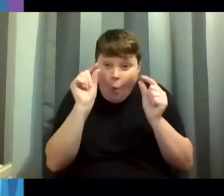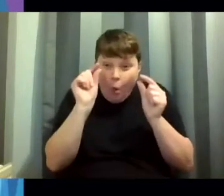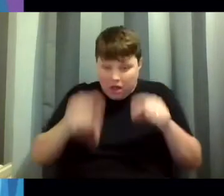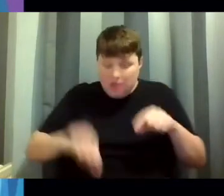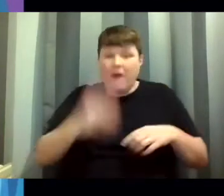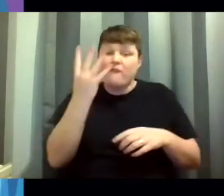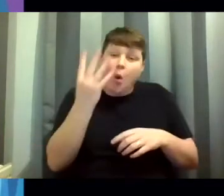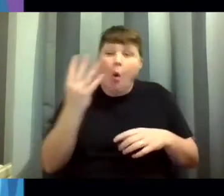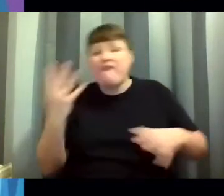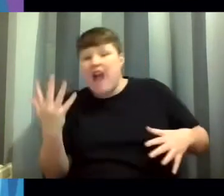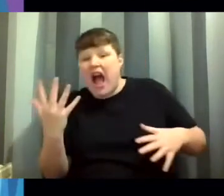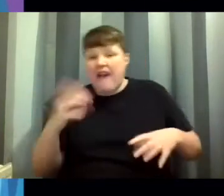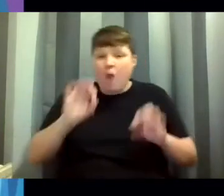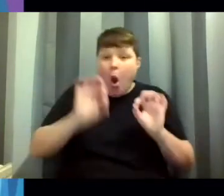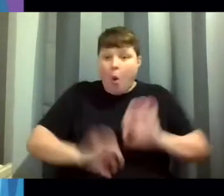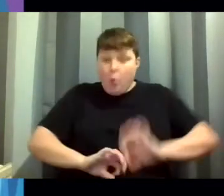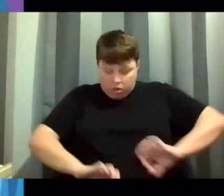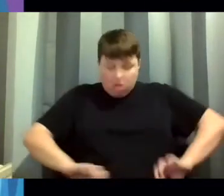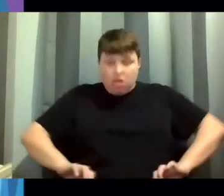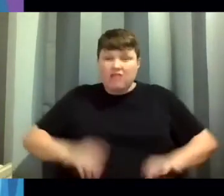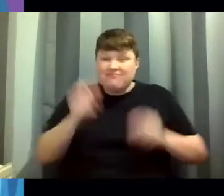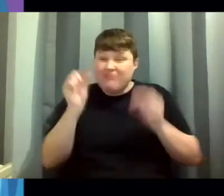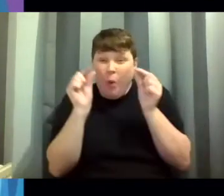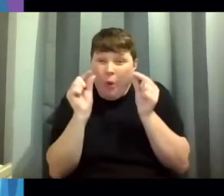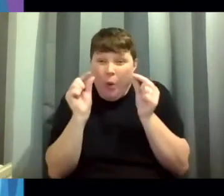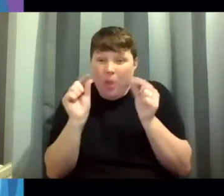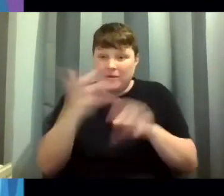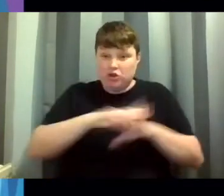holes in the patient's stomach as opposed to having to have them cut completely open.